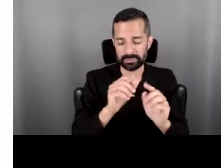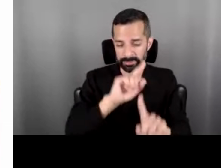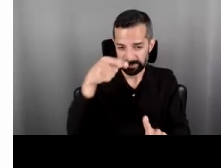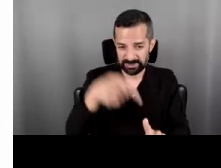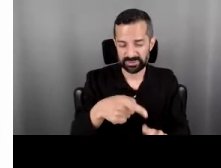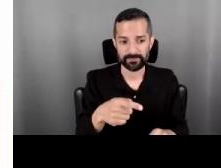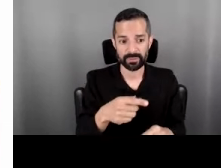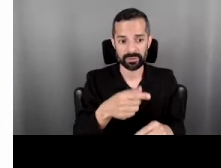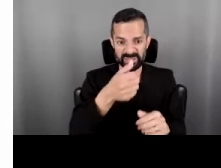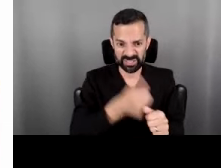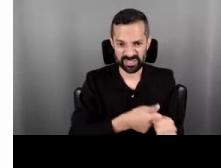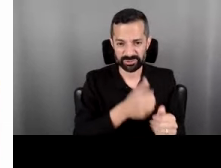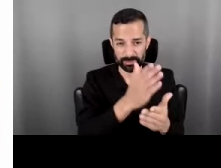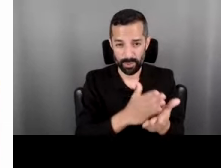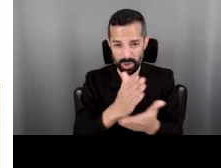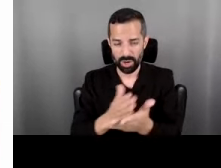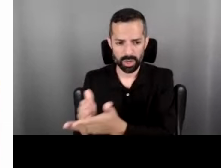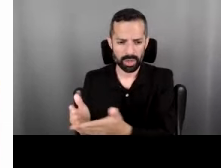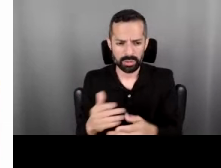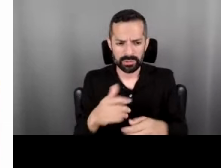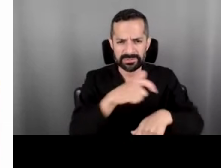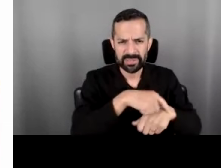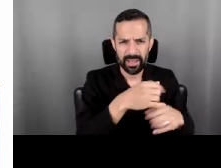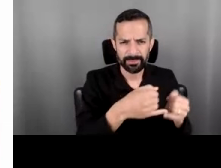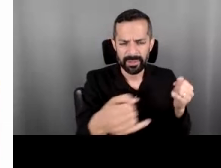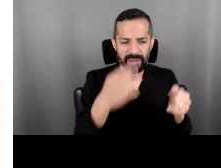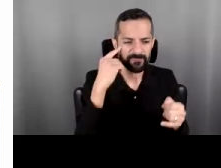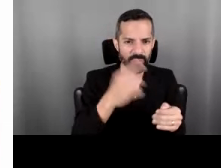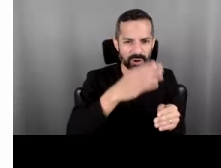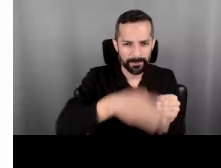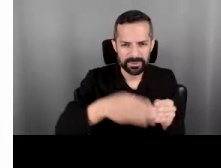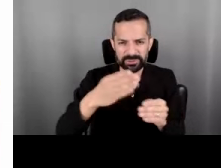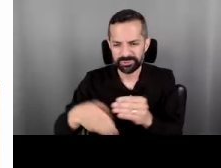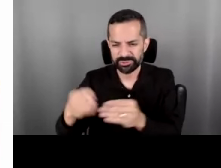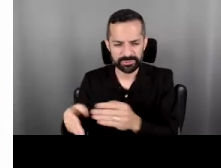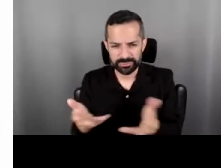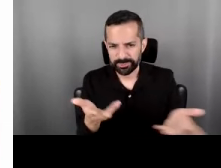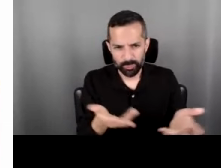What in fact would be the timeline to completion again, if it is applicable,